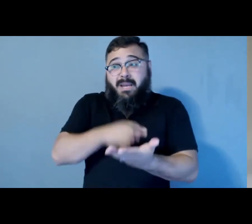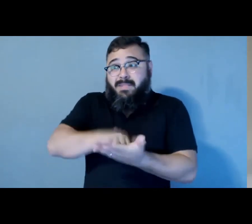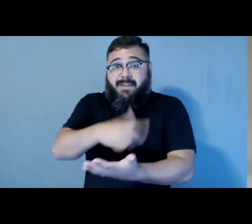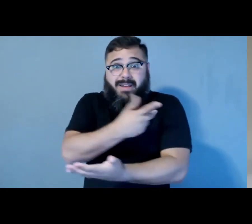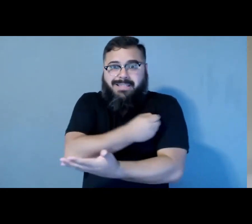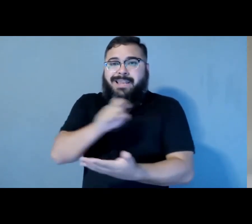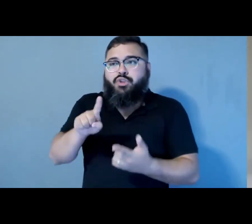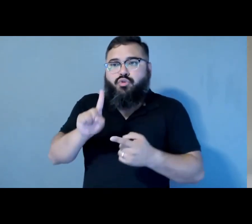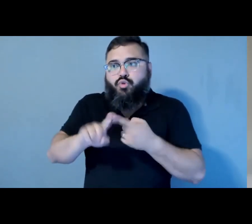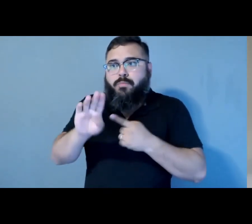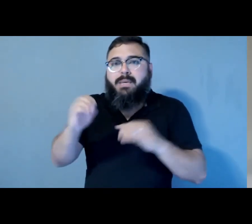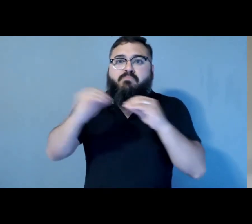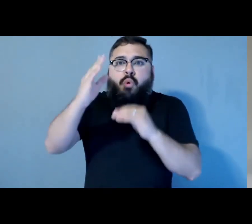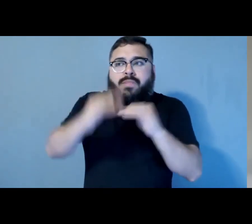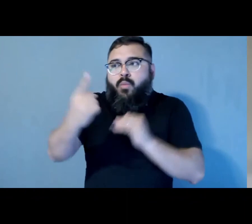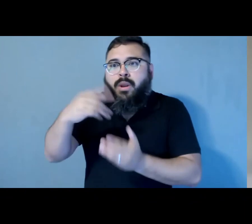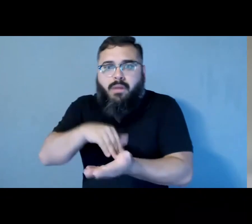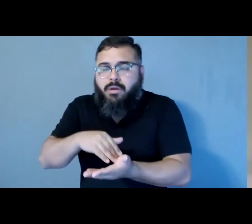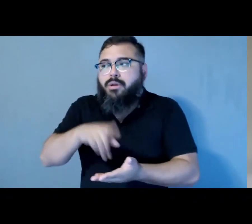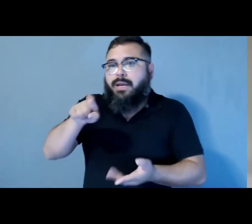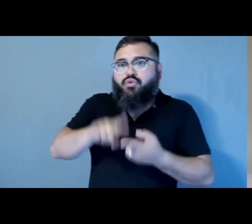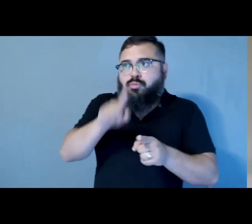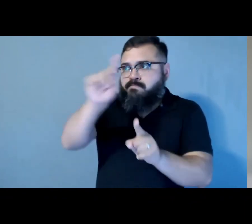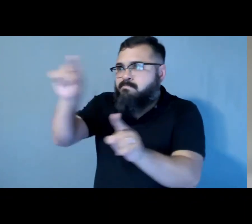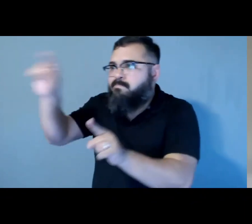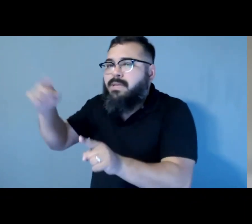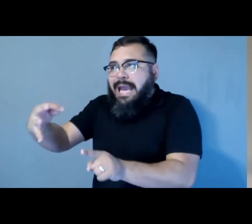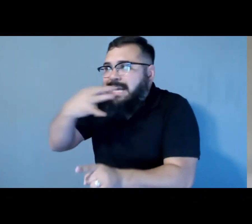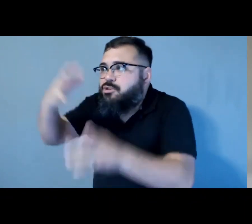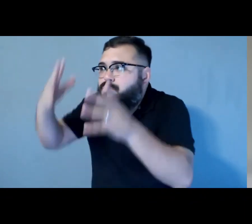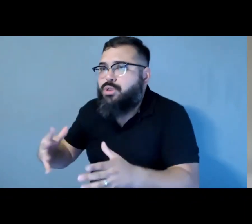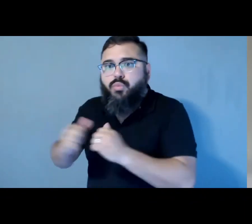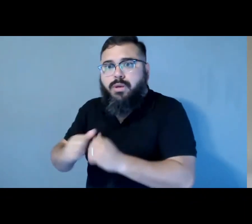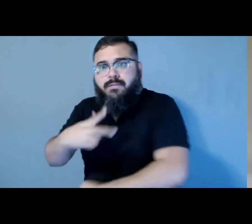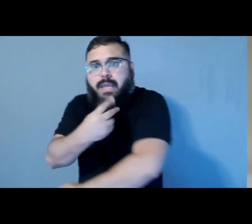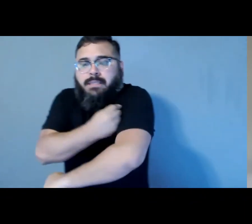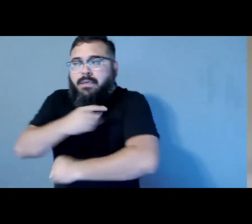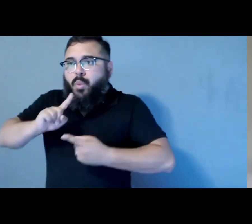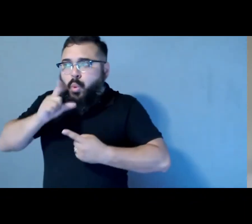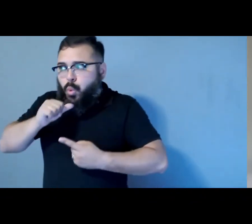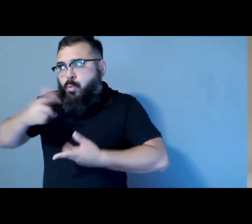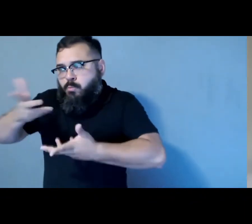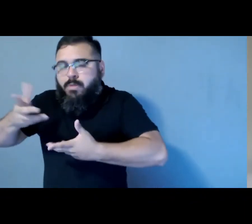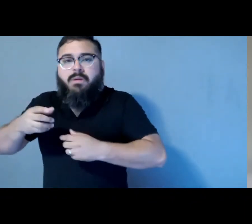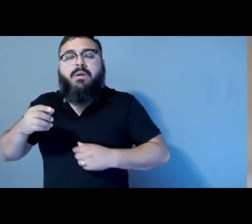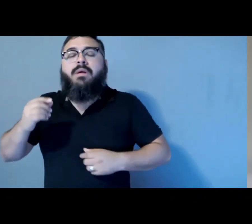It has to go through kinda experts on the vaccine to be able to state that, yes, this disability is one that,